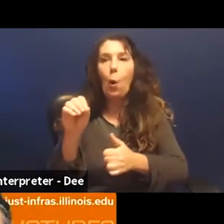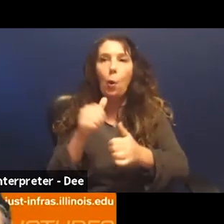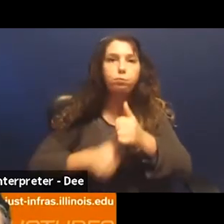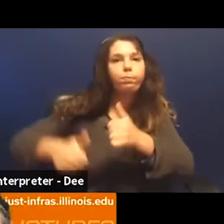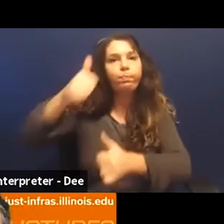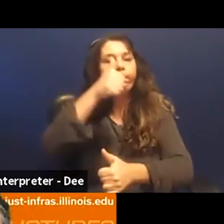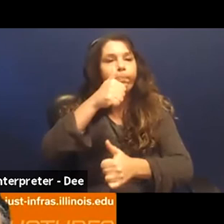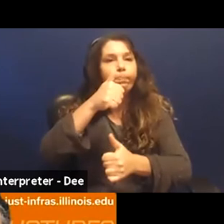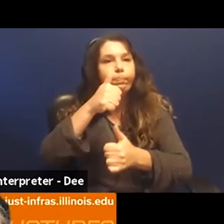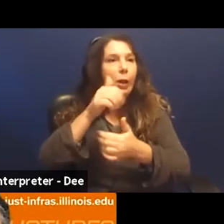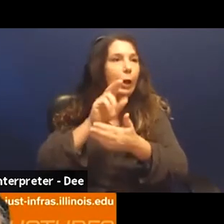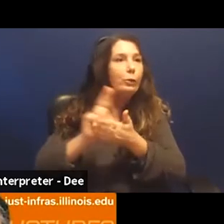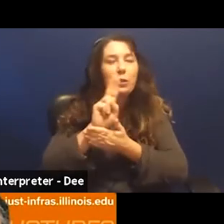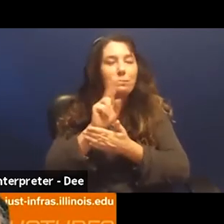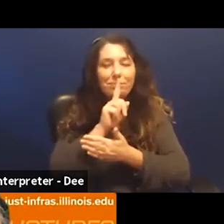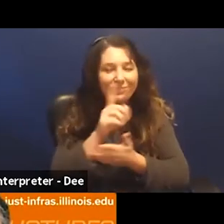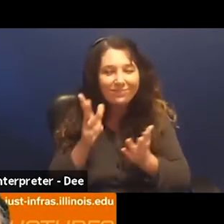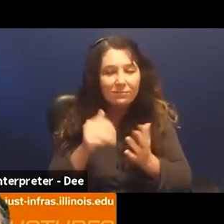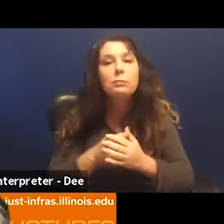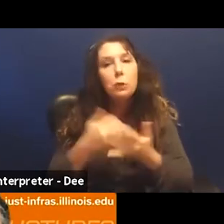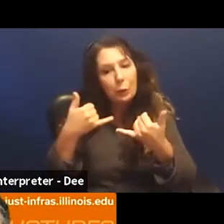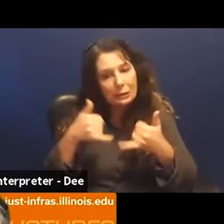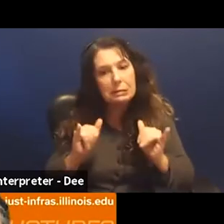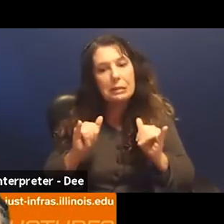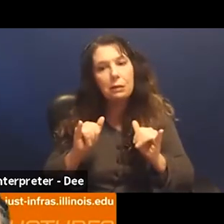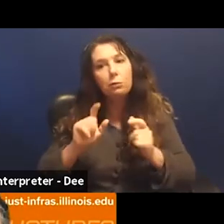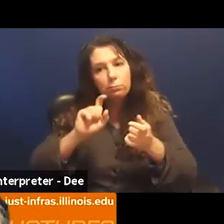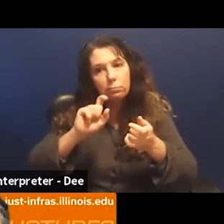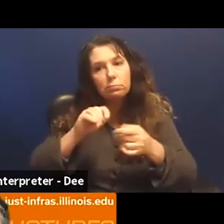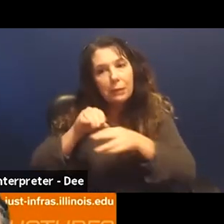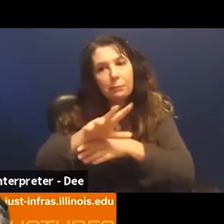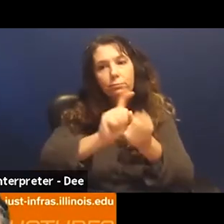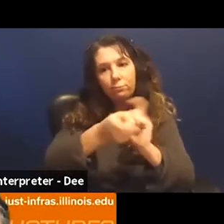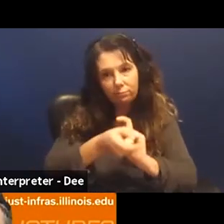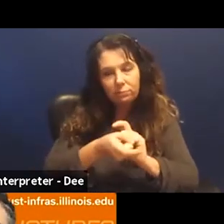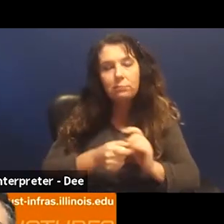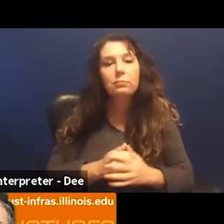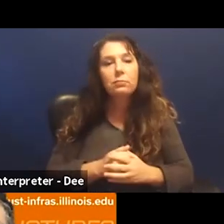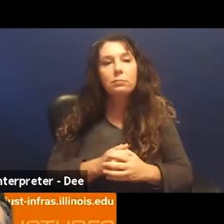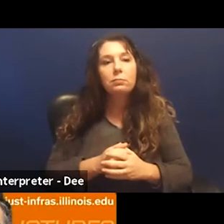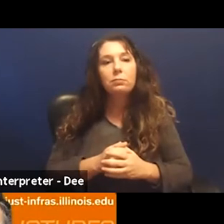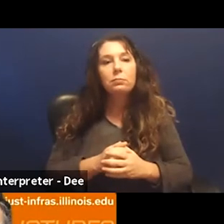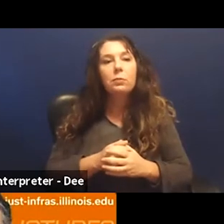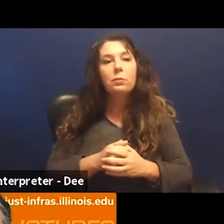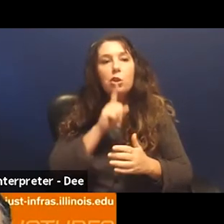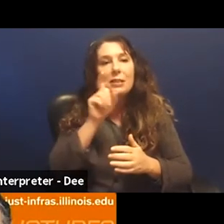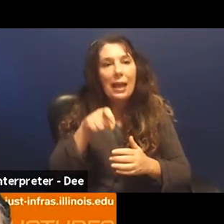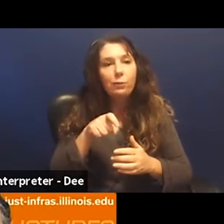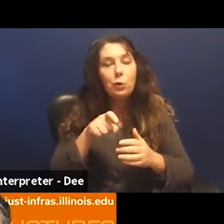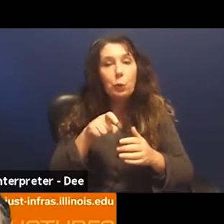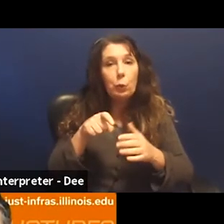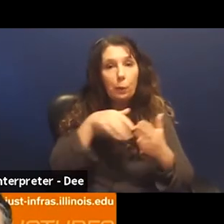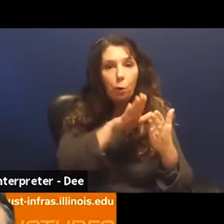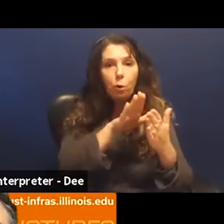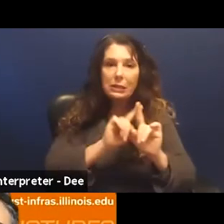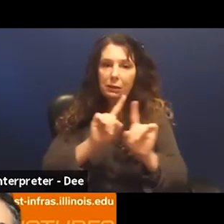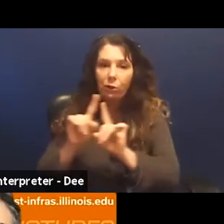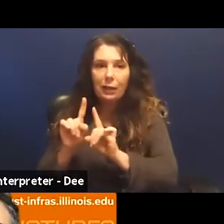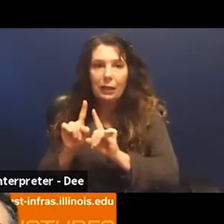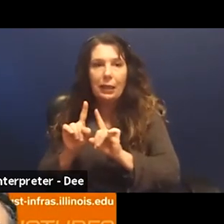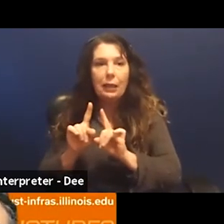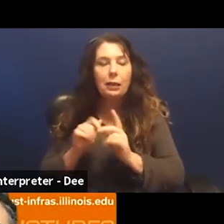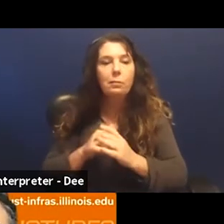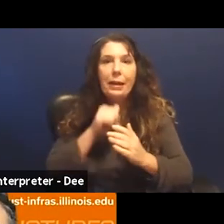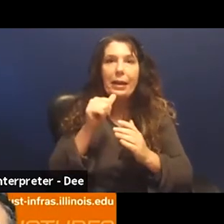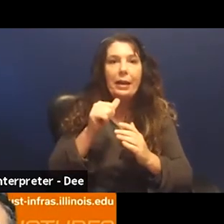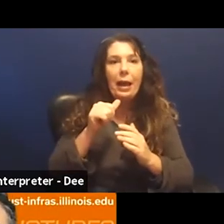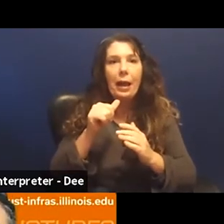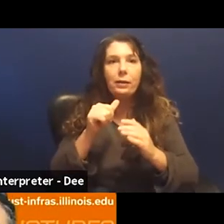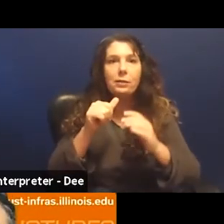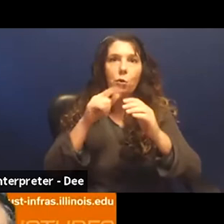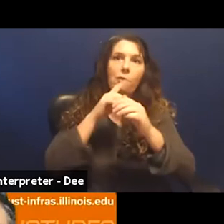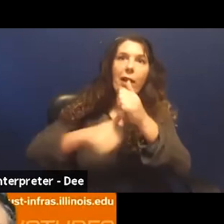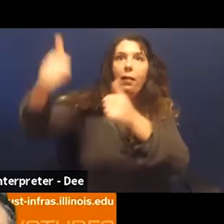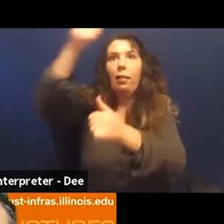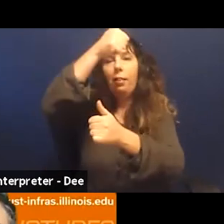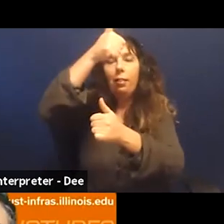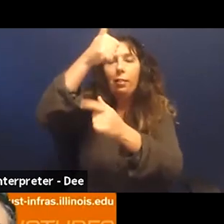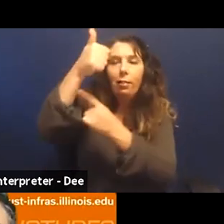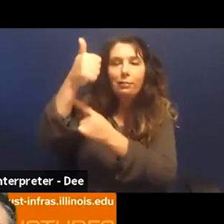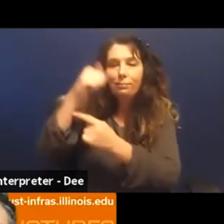of the institution or something like that. You can still make change you just have to work on it and sort of in slightly different ways than sort of the top down policies that are available to you if you're the person in charge.